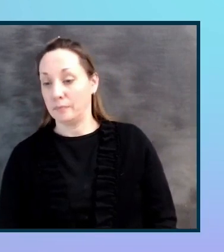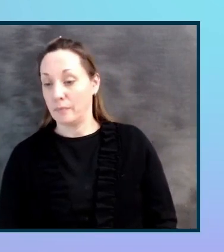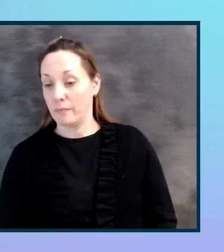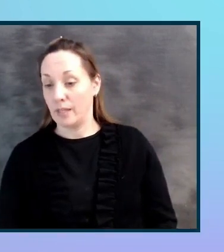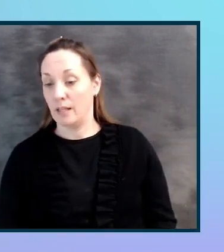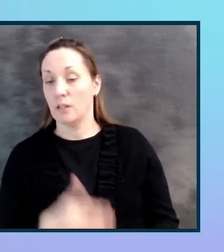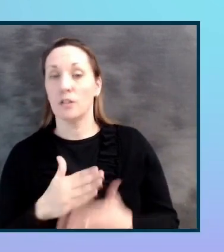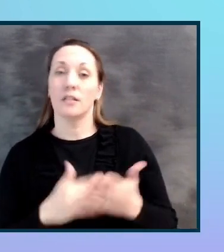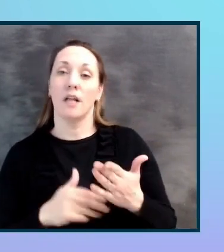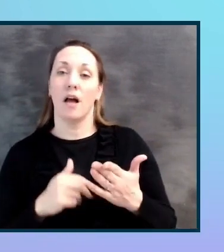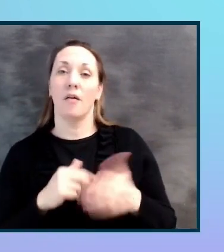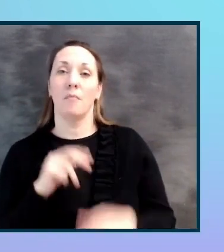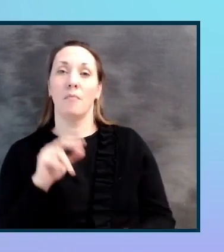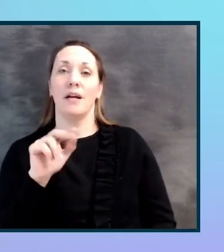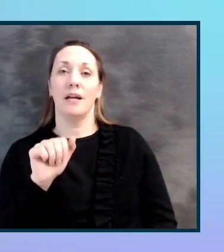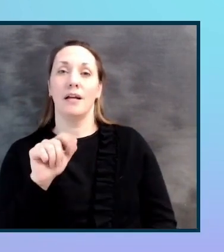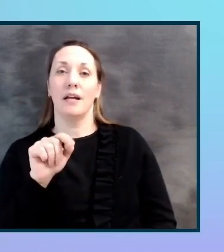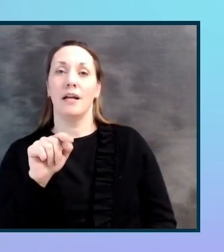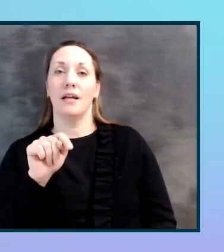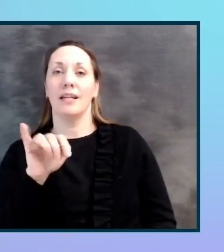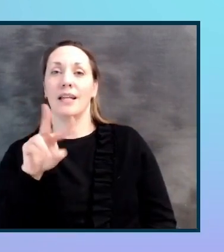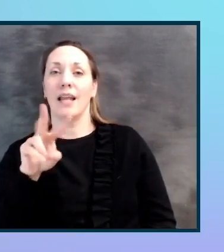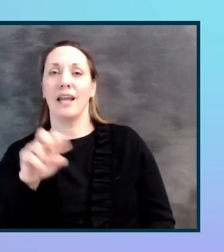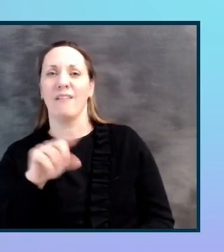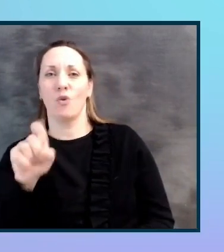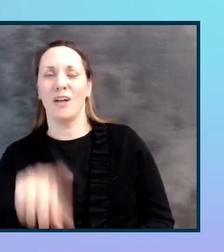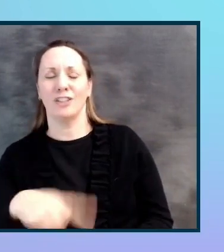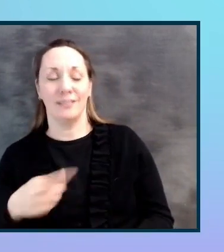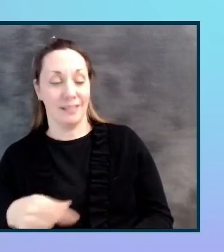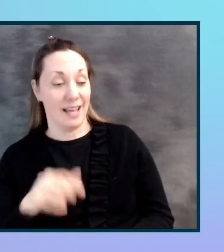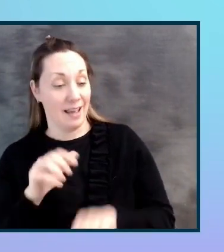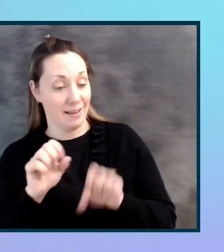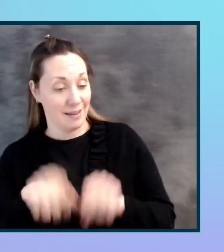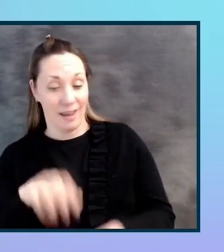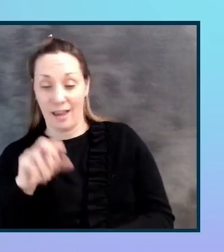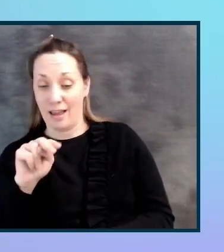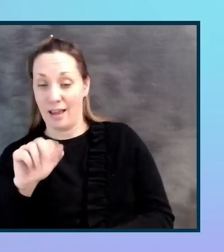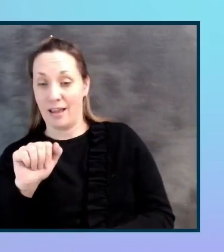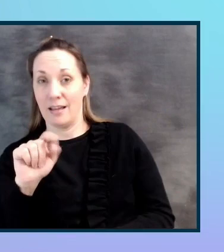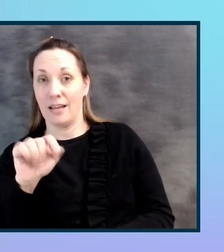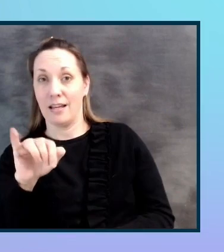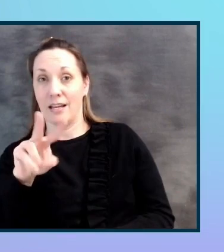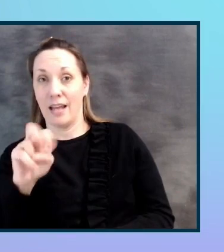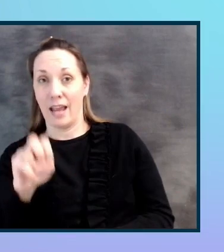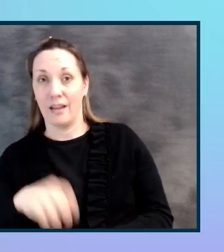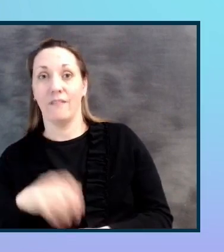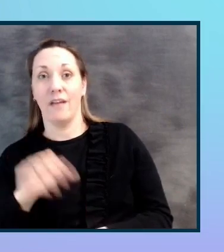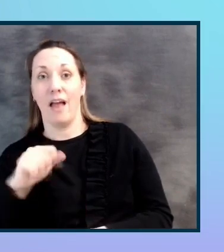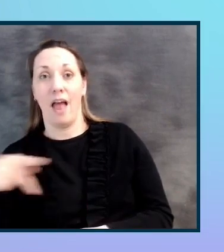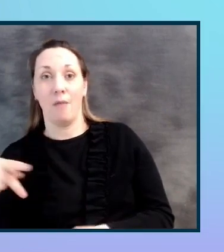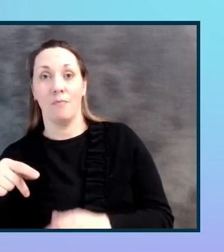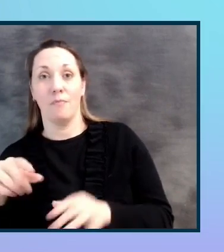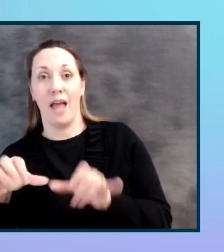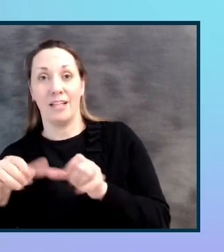There's some native questions here, this is a good one. Can native app engineers use the linters you mentioned